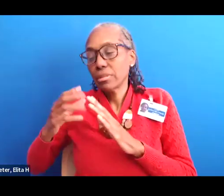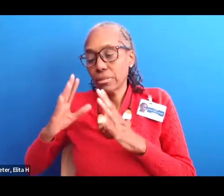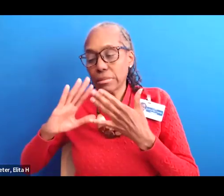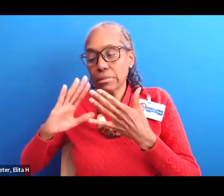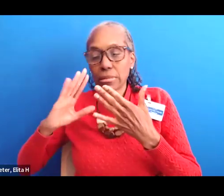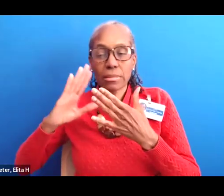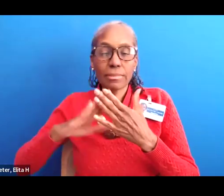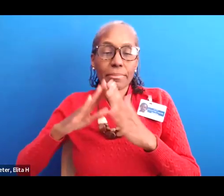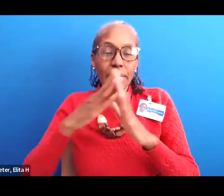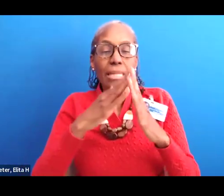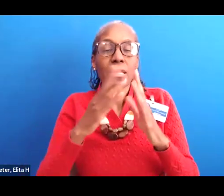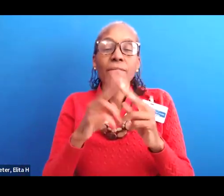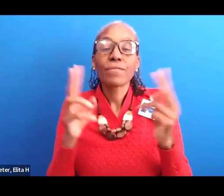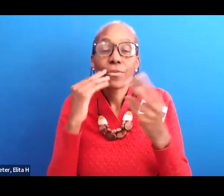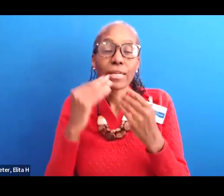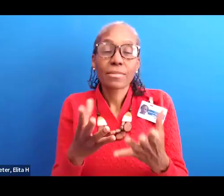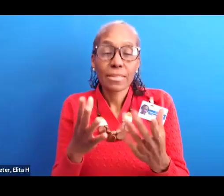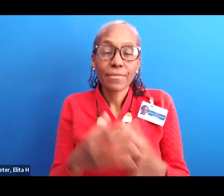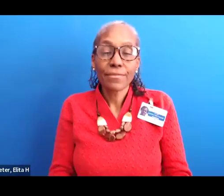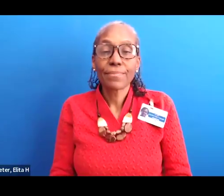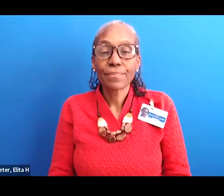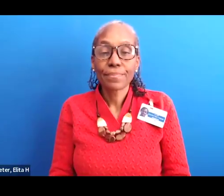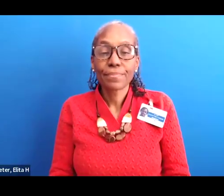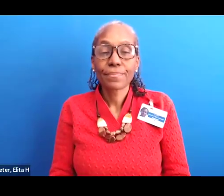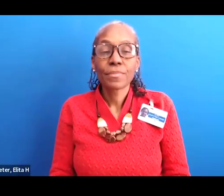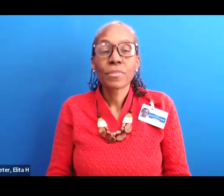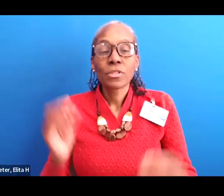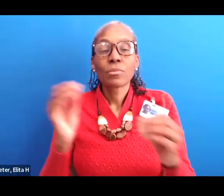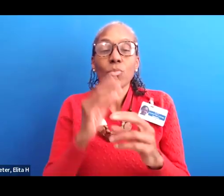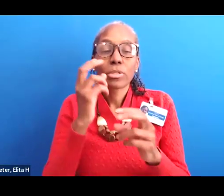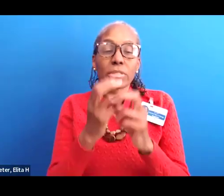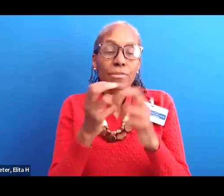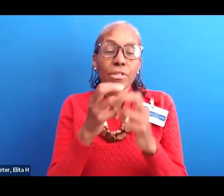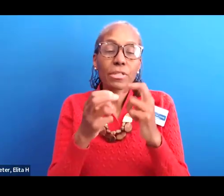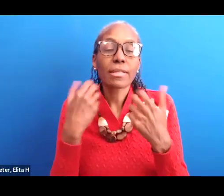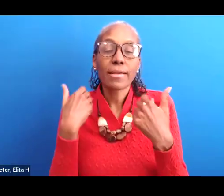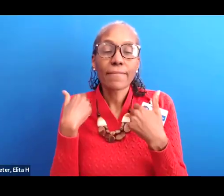Those are very expensive, and those are a little bit harder to get. But I want you to know that that is an option.